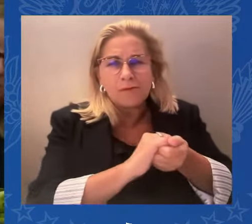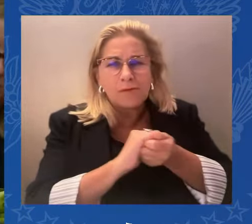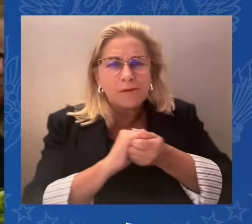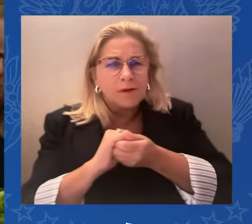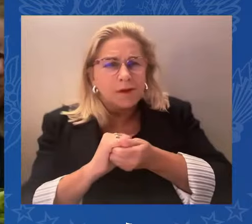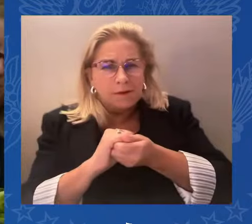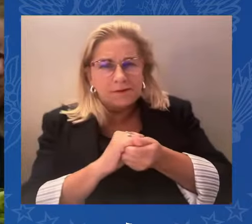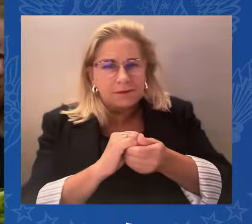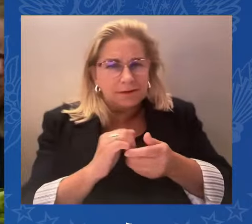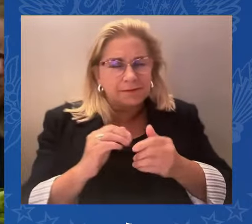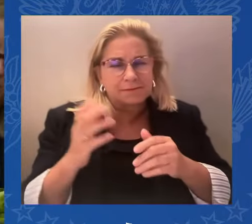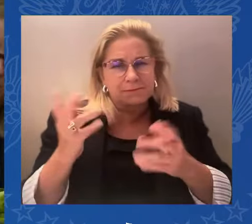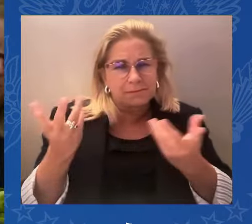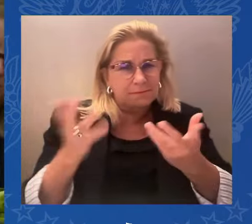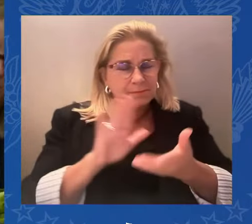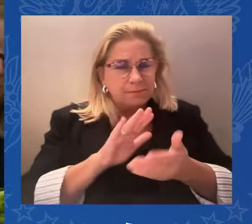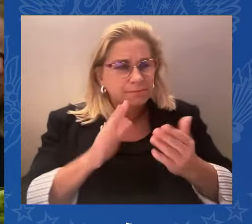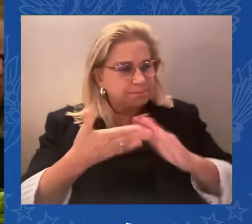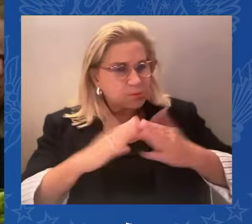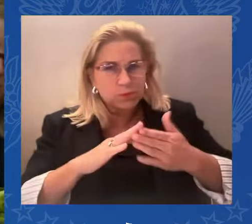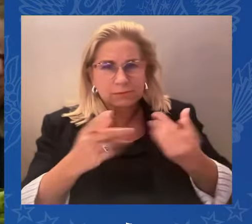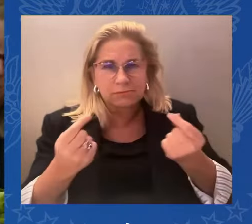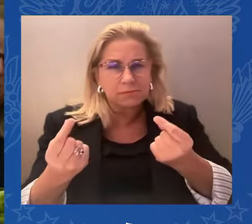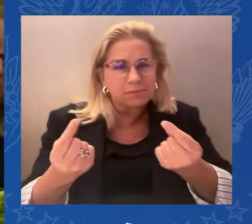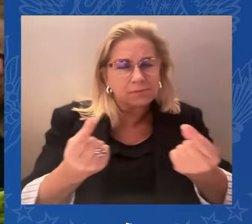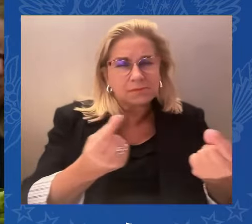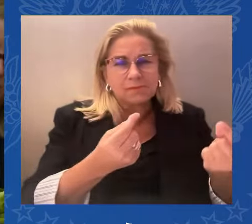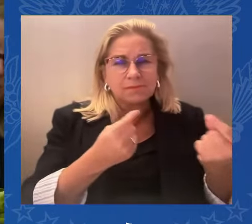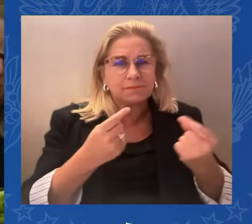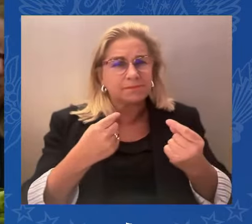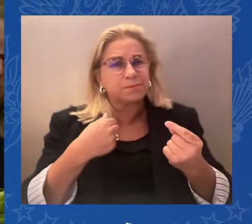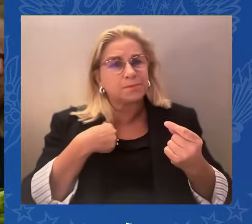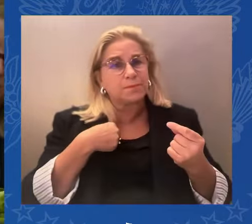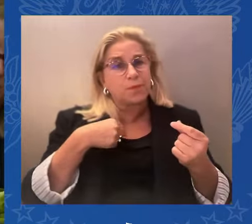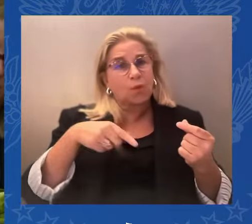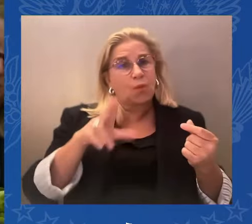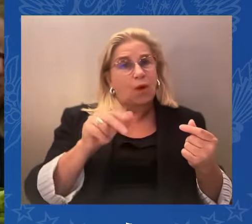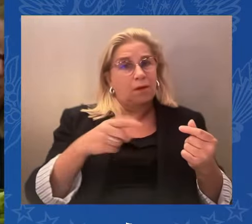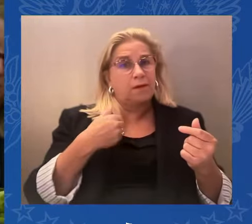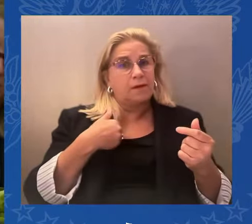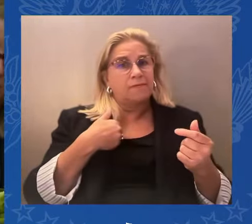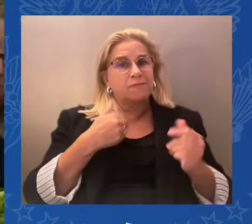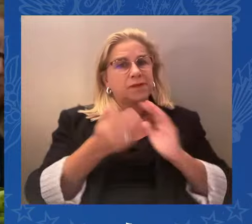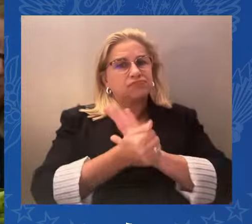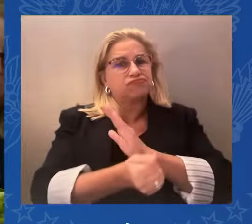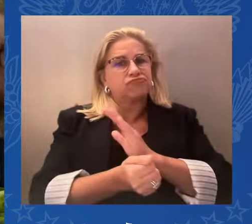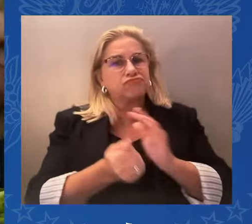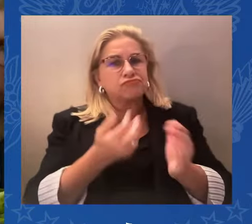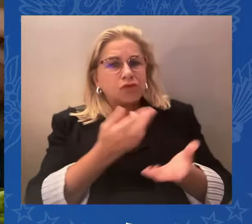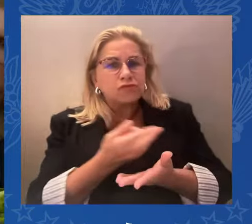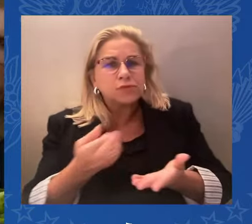and expertise to contribute in meaningful ways to dealing with challenges facing countries in the region,